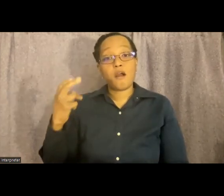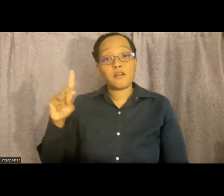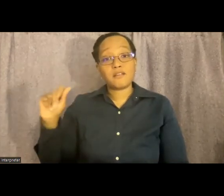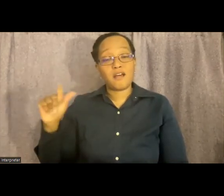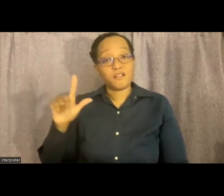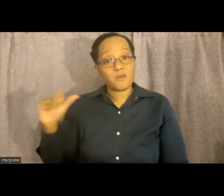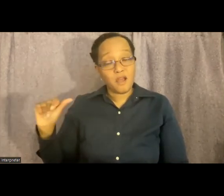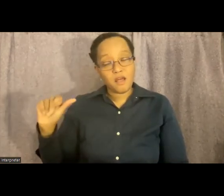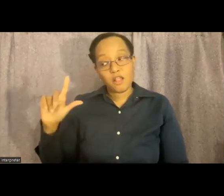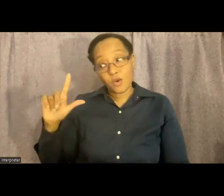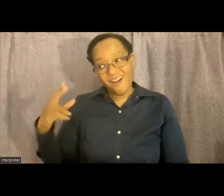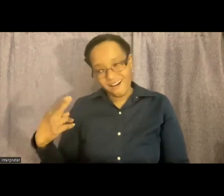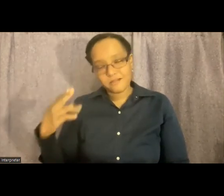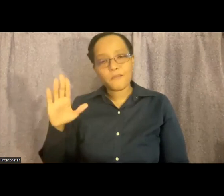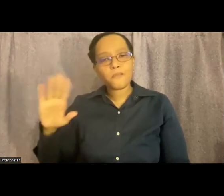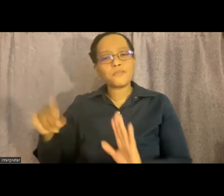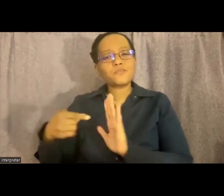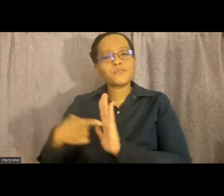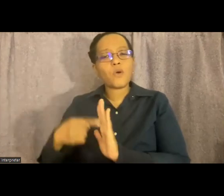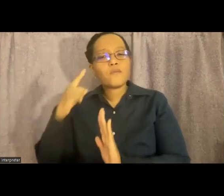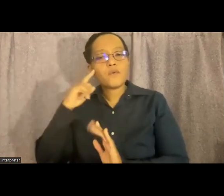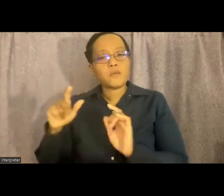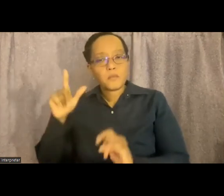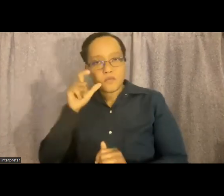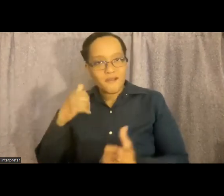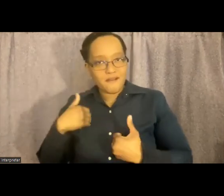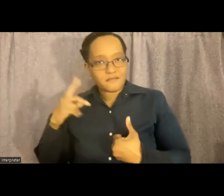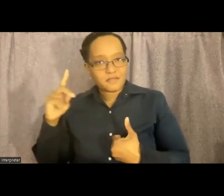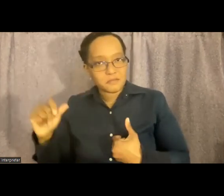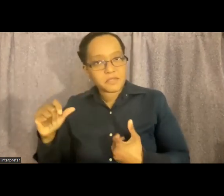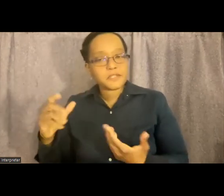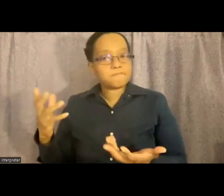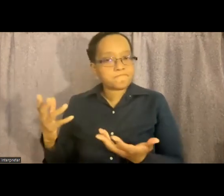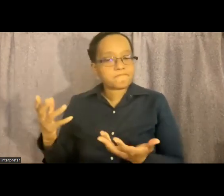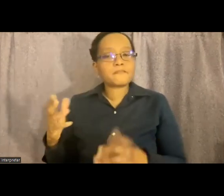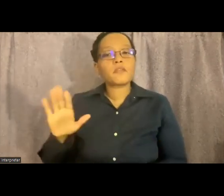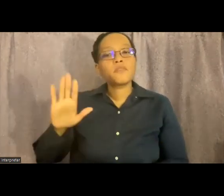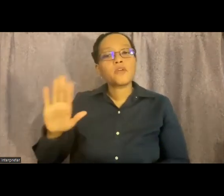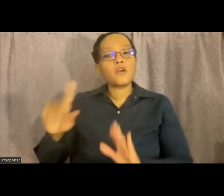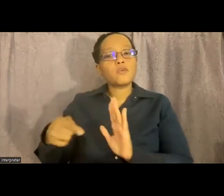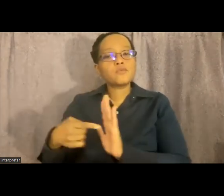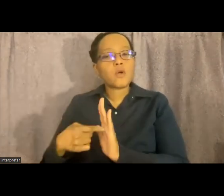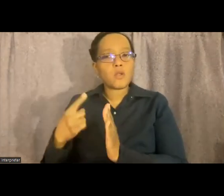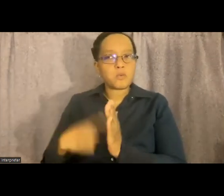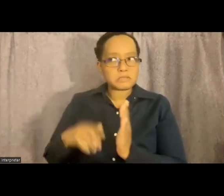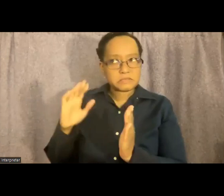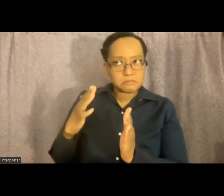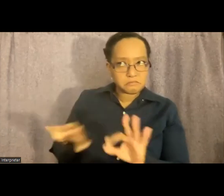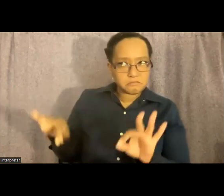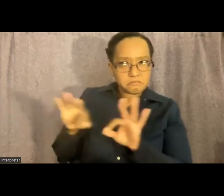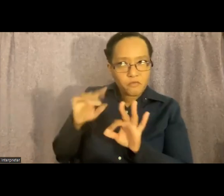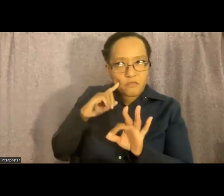with disabilities and what role is perceived to be essential to plan the future.